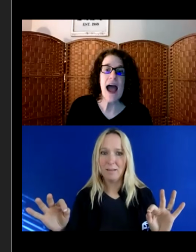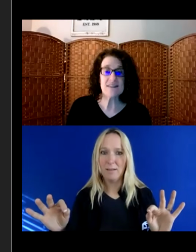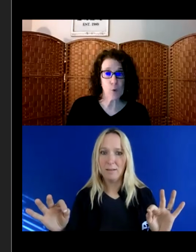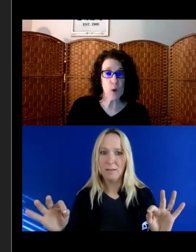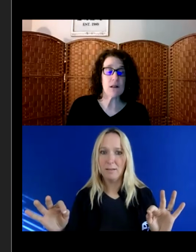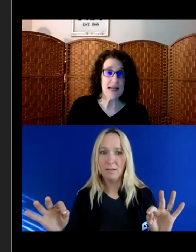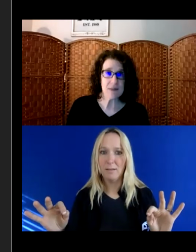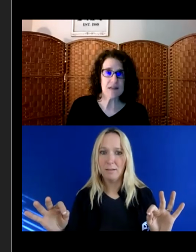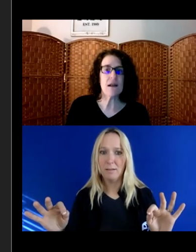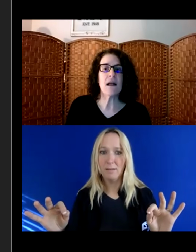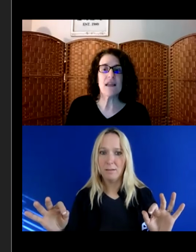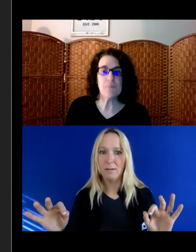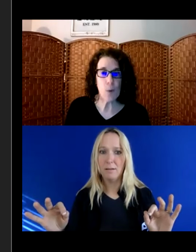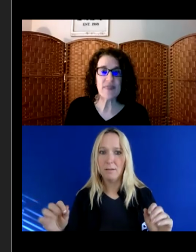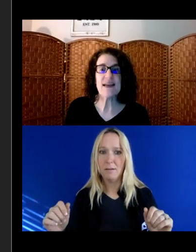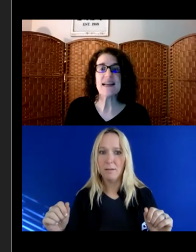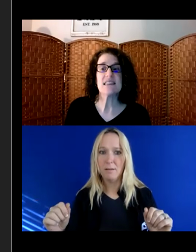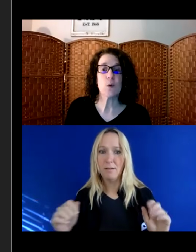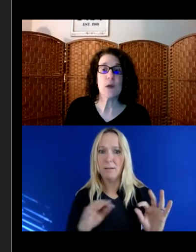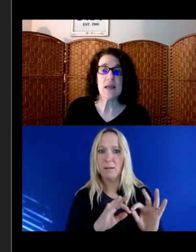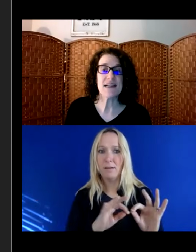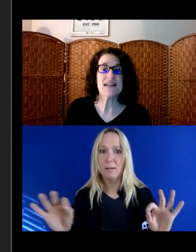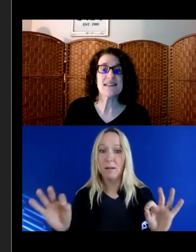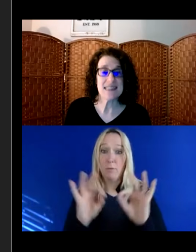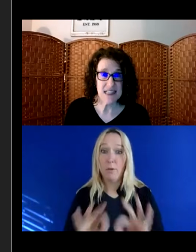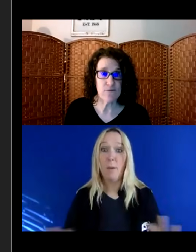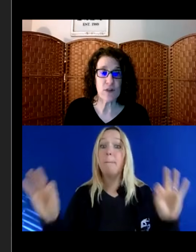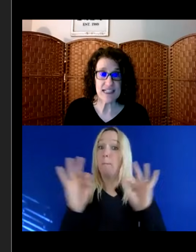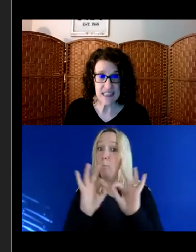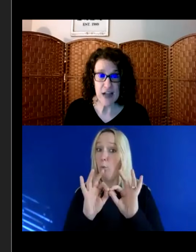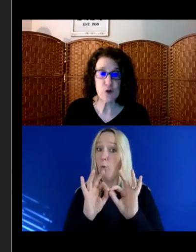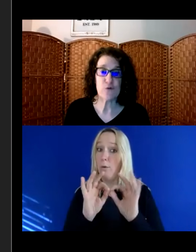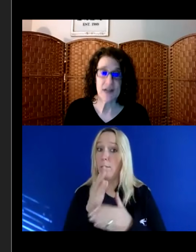As for alignment, the important thing is to keep it consistent for the entire video.